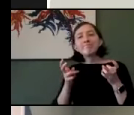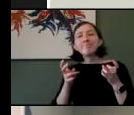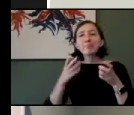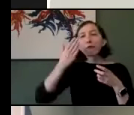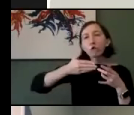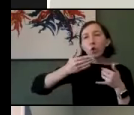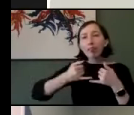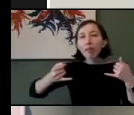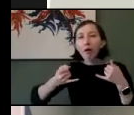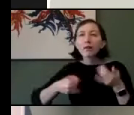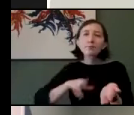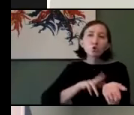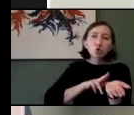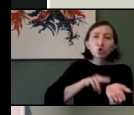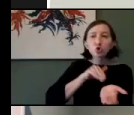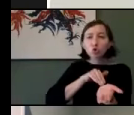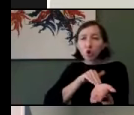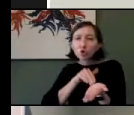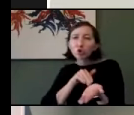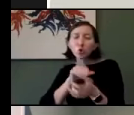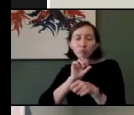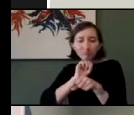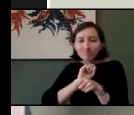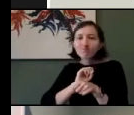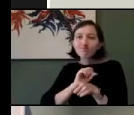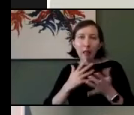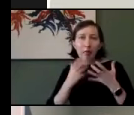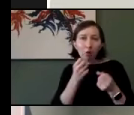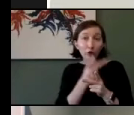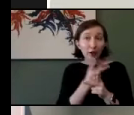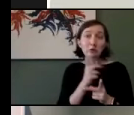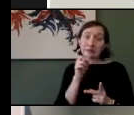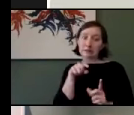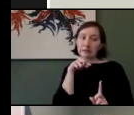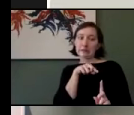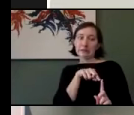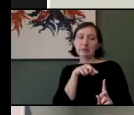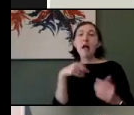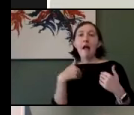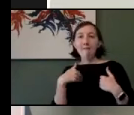do have the N95 masks, but yes, making sure that you can get the right fit.